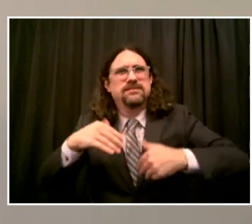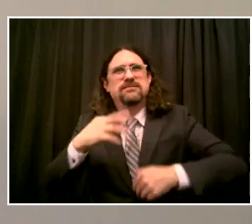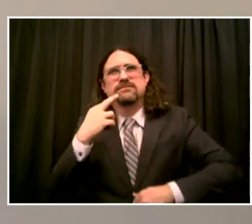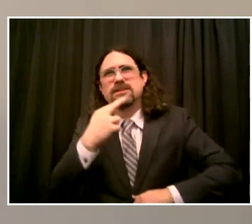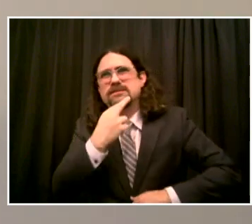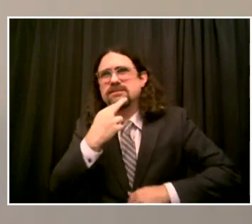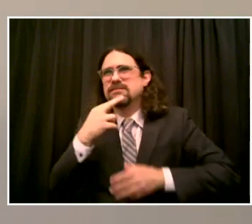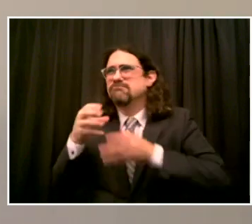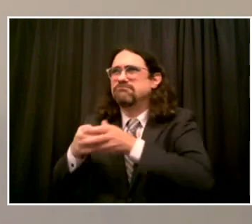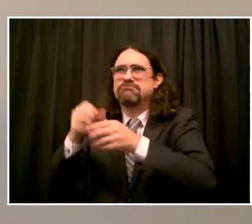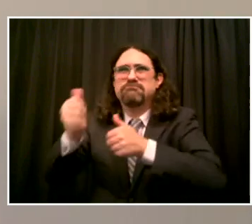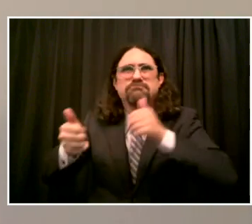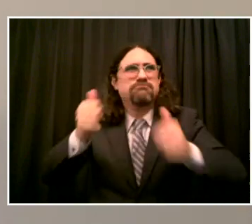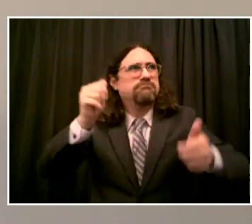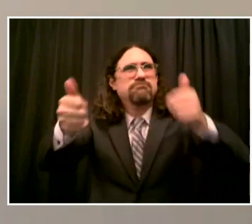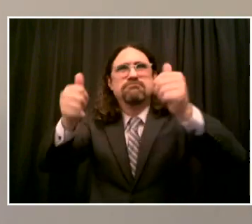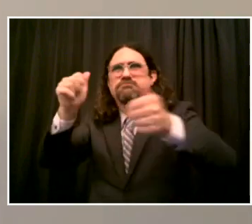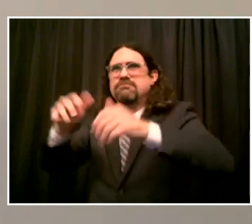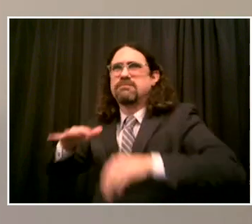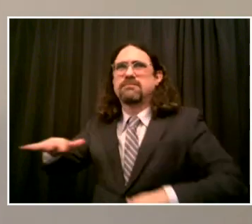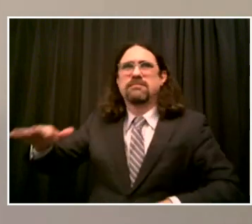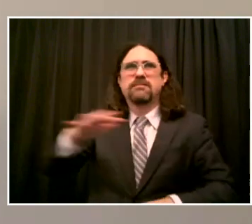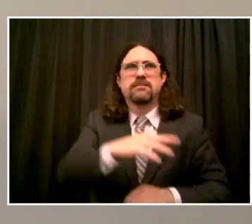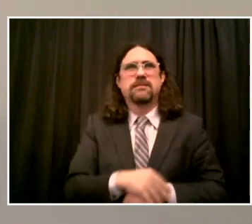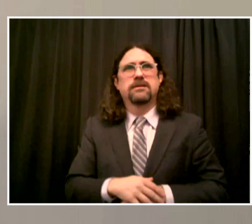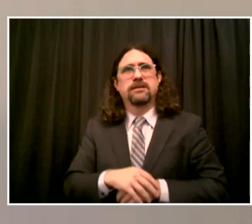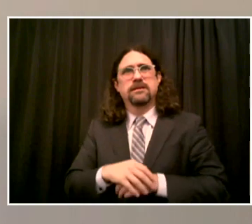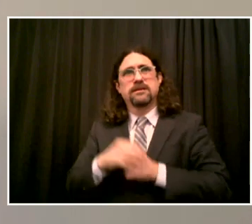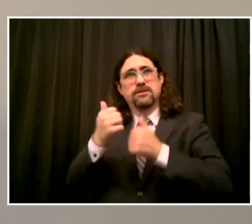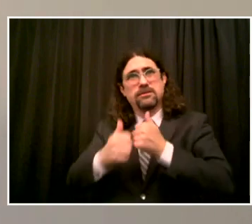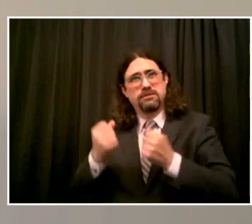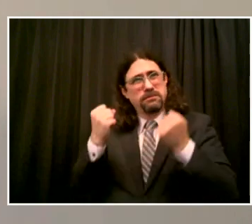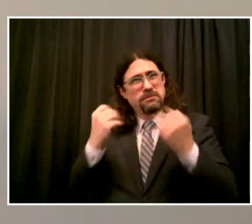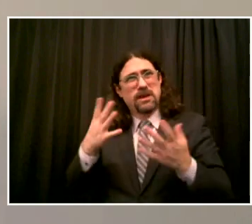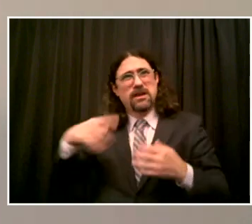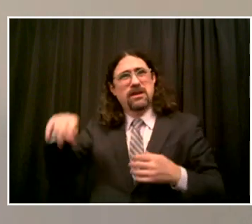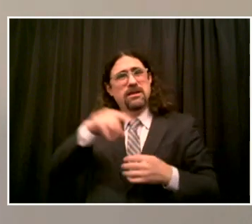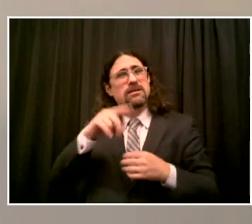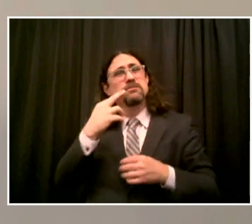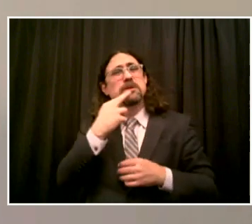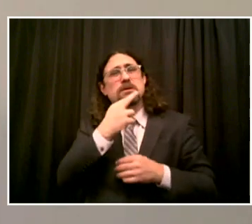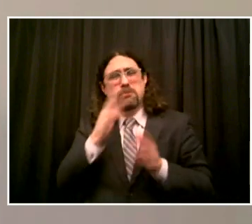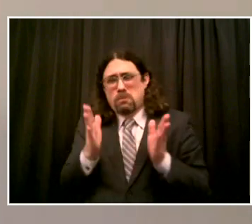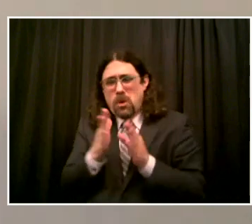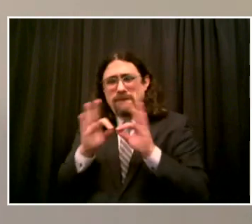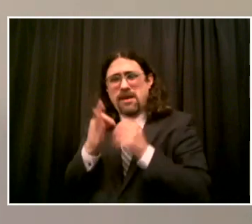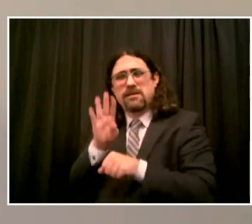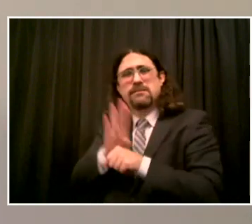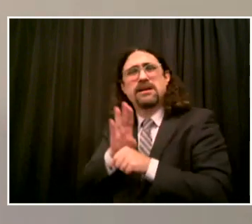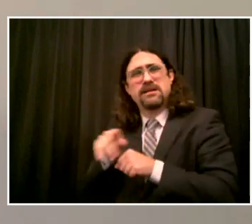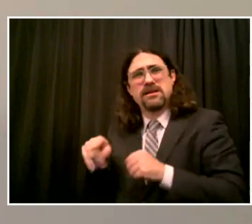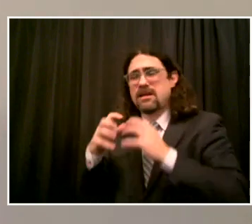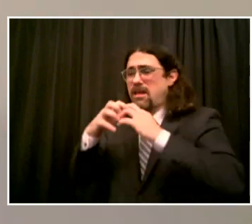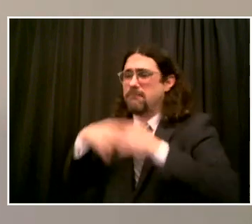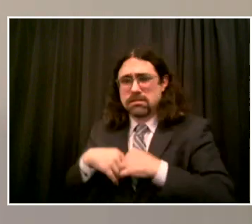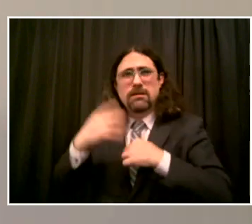TO ME, EVERY DAY WE HEAR ANOTHER RSTERAAUNT THAT COULDN'T HANDLE THE LOSS OF A BUSINESS AND THE